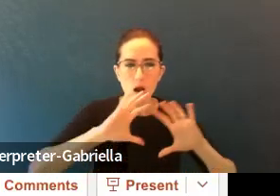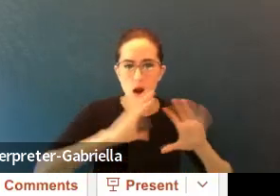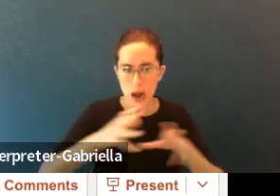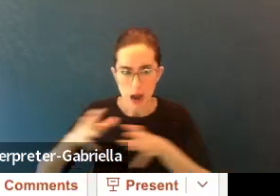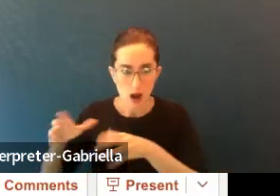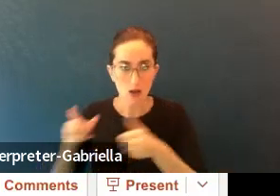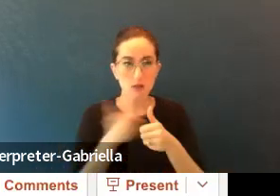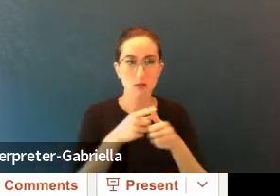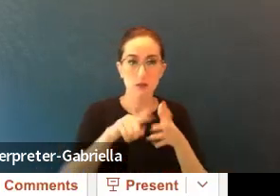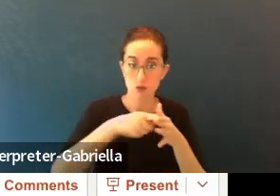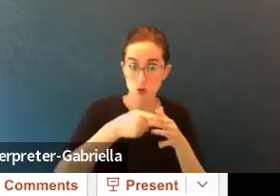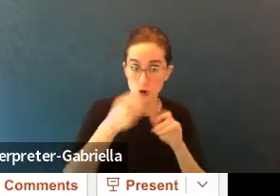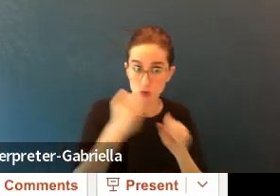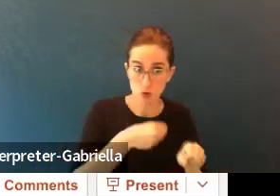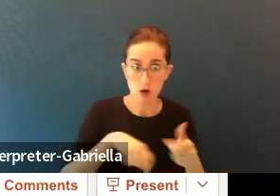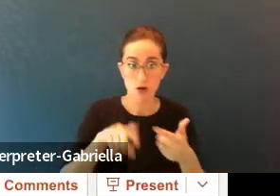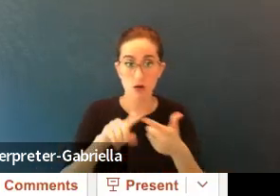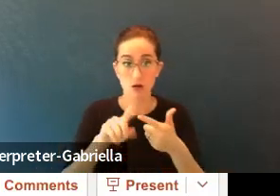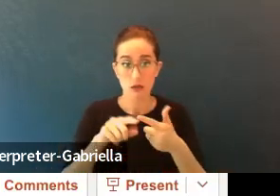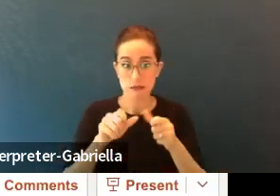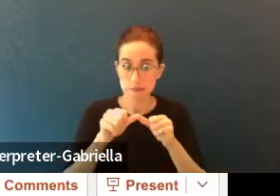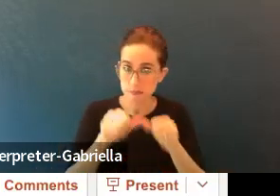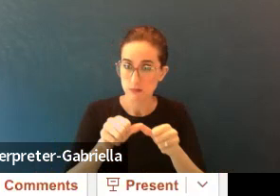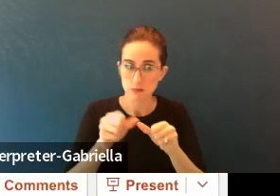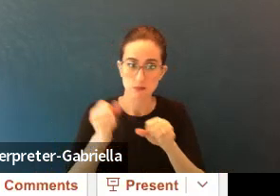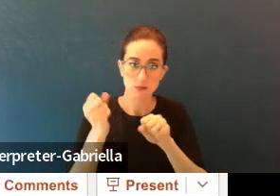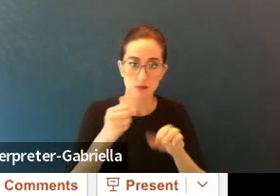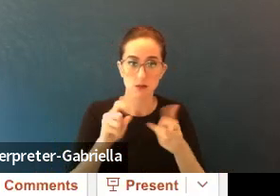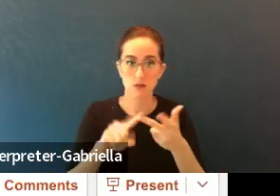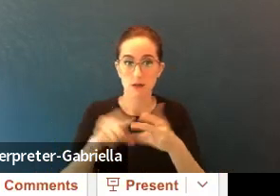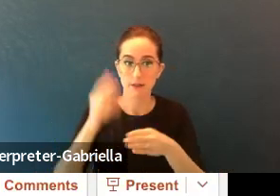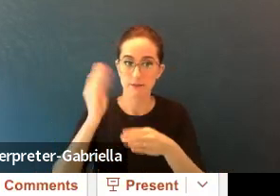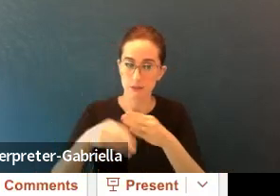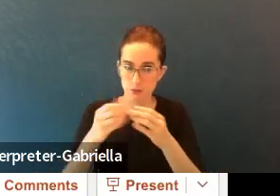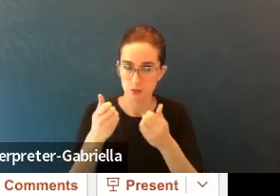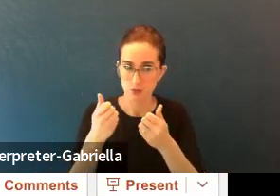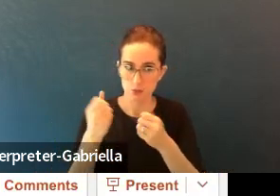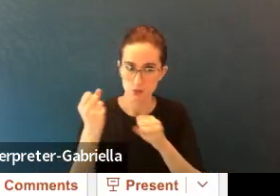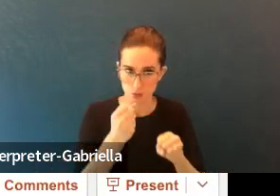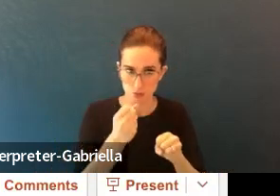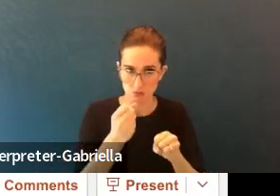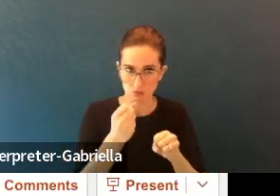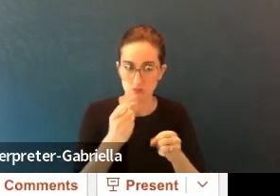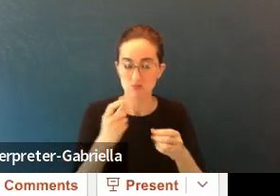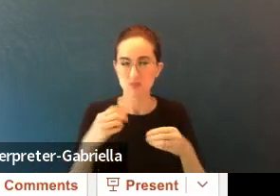and then we've given you some clues as to how we want you to navigate, filter and download.